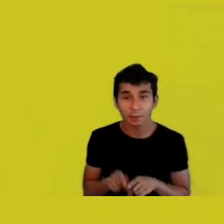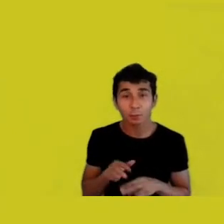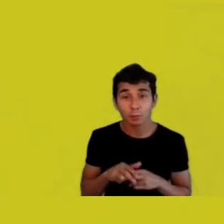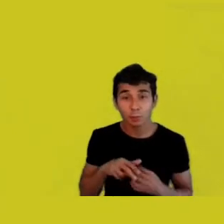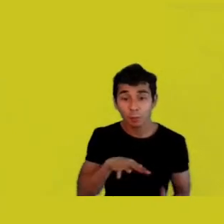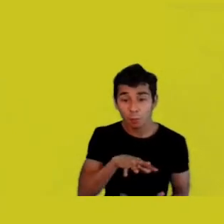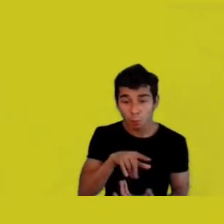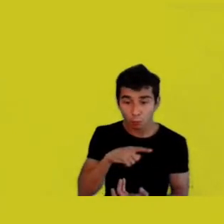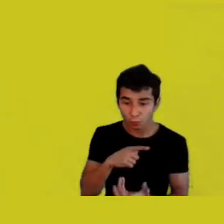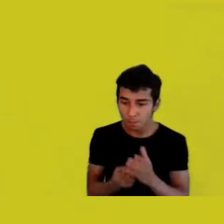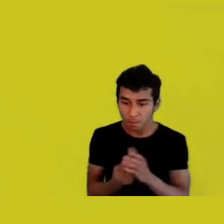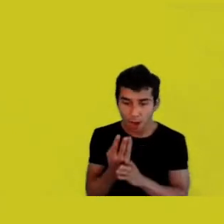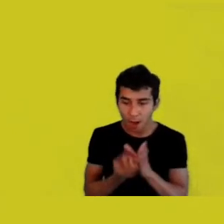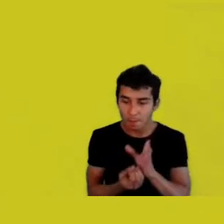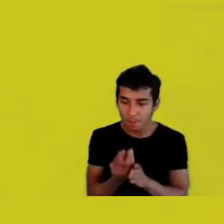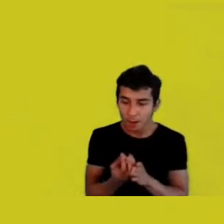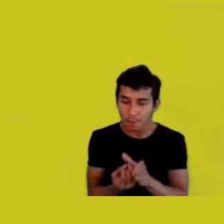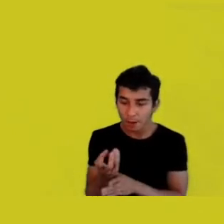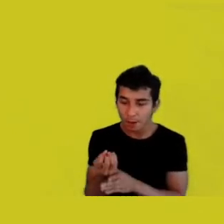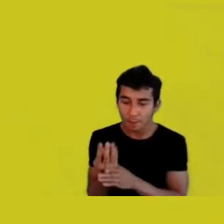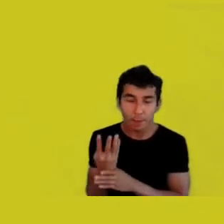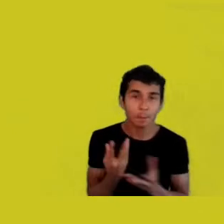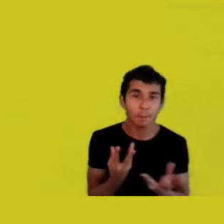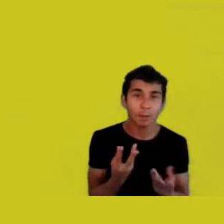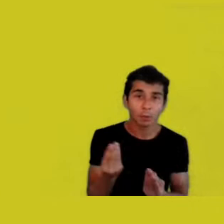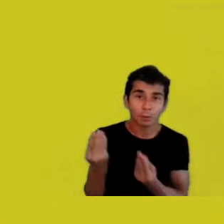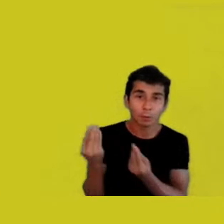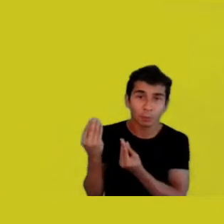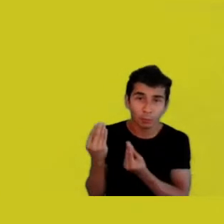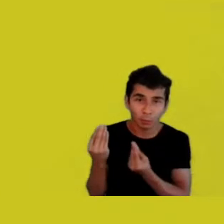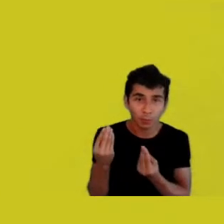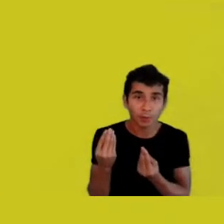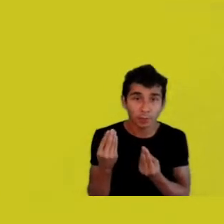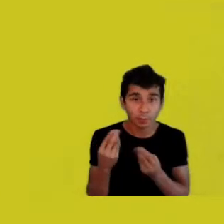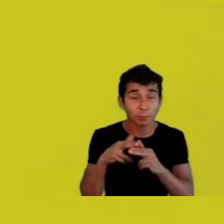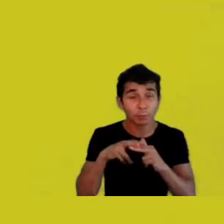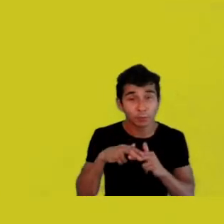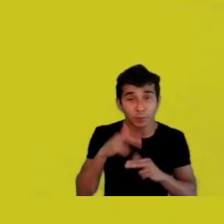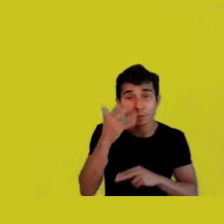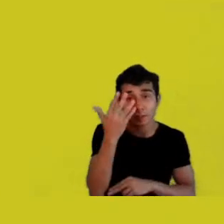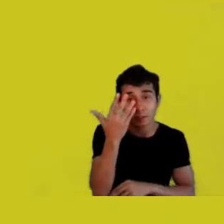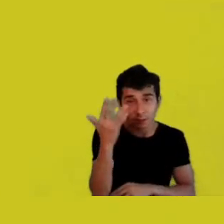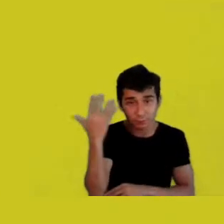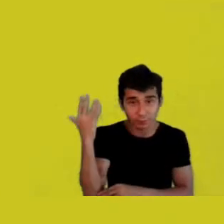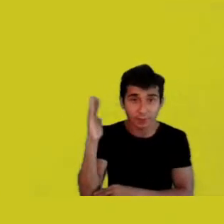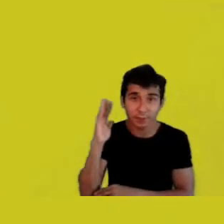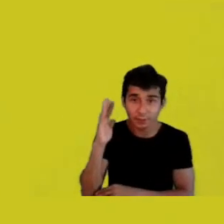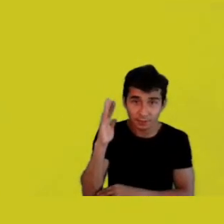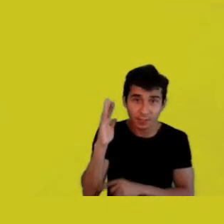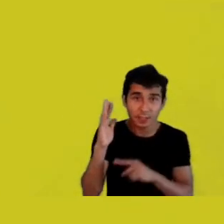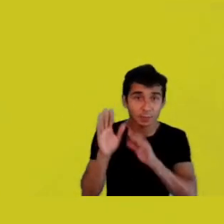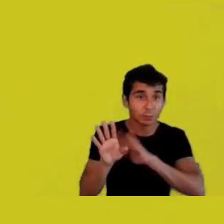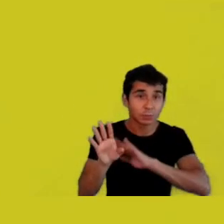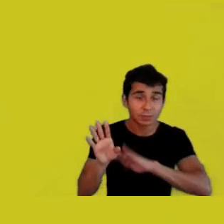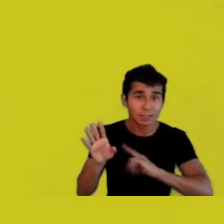that can be understood and potentially mobilized